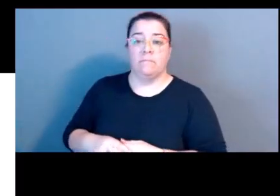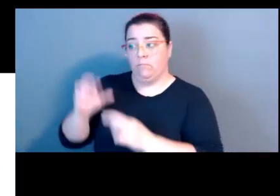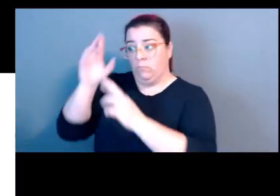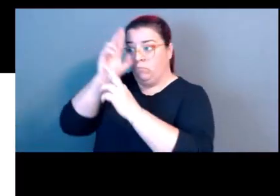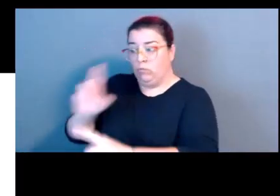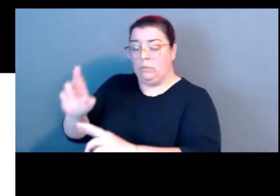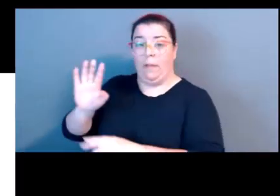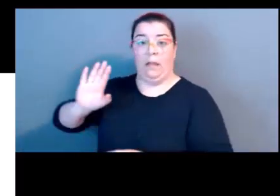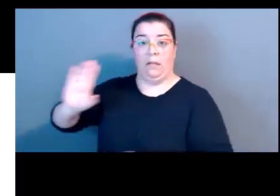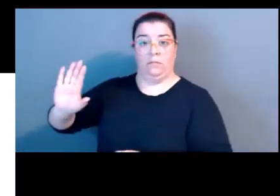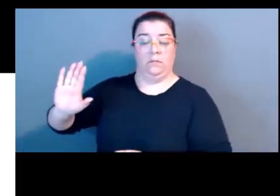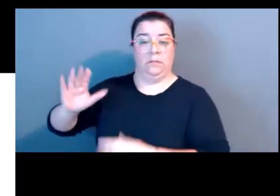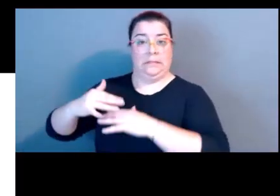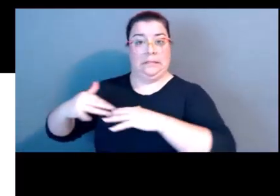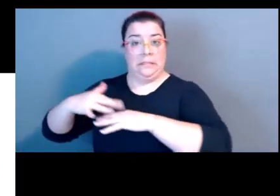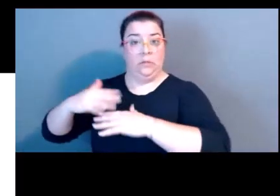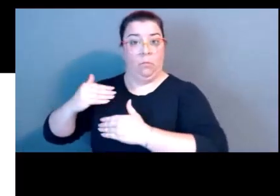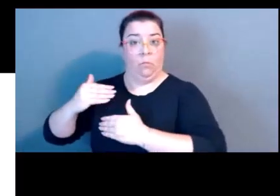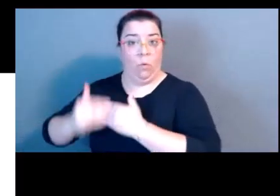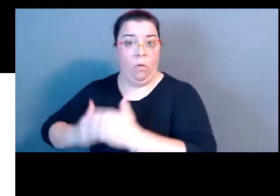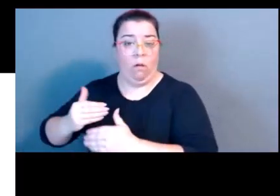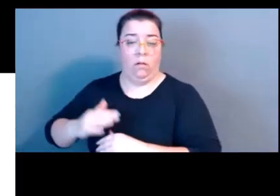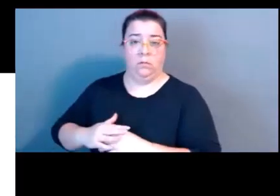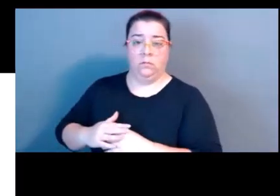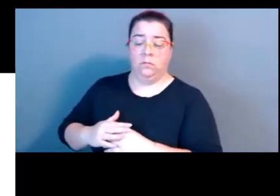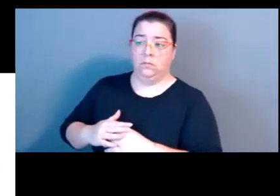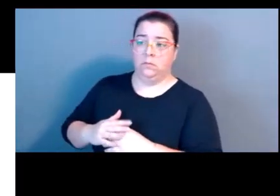protocols, principles, and intellectual property.